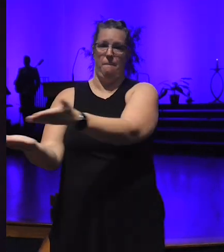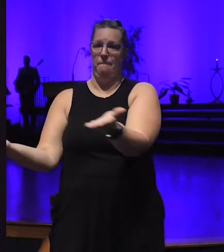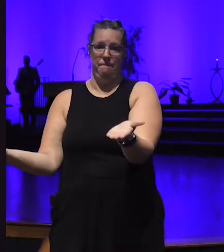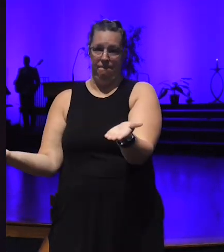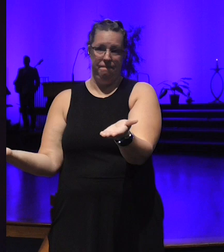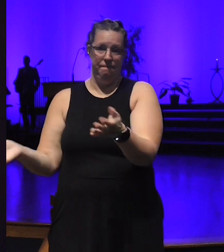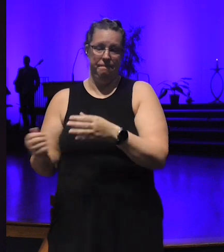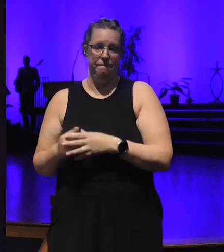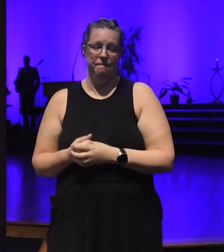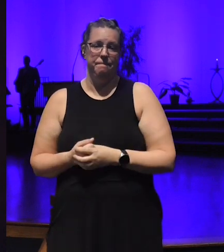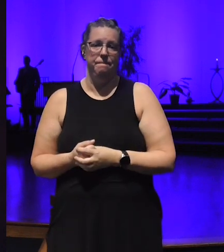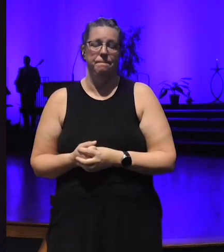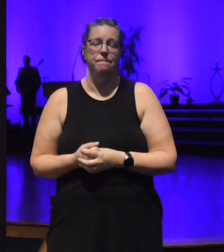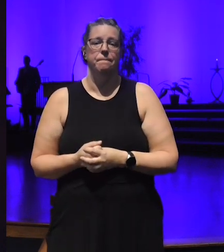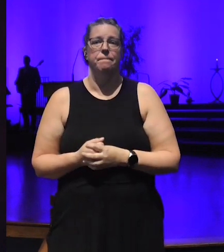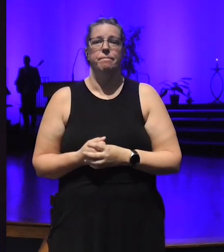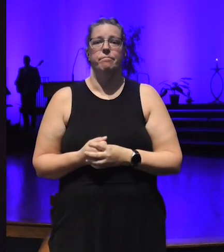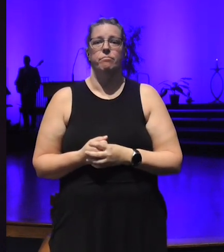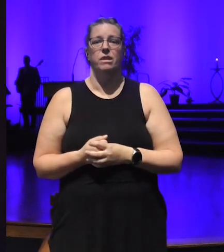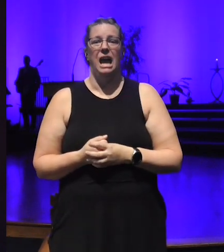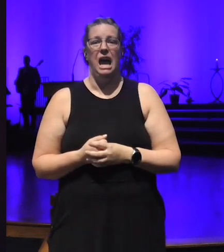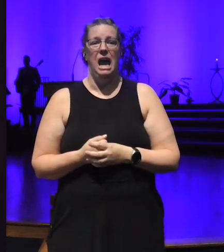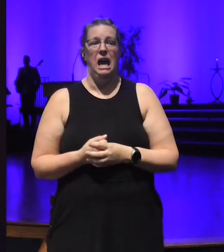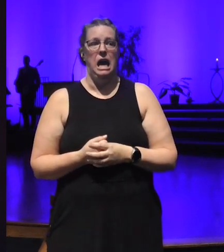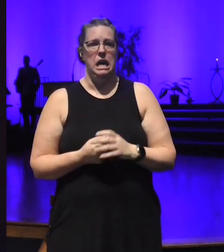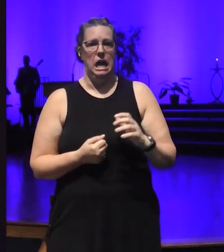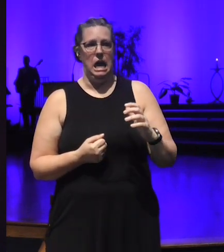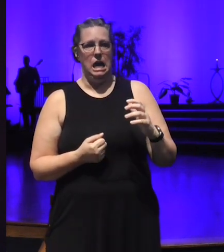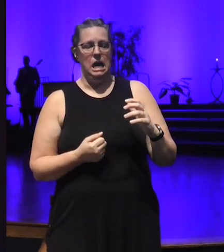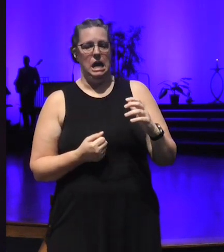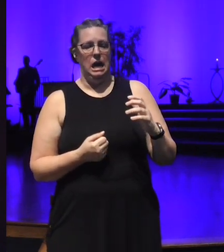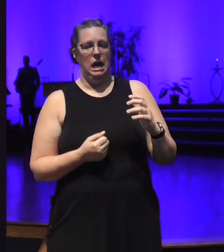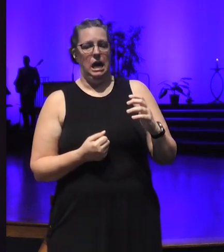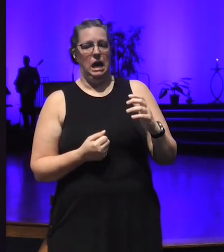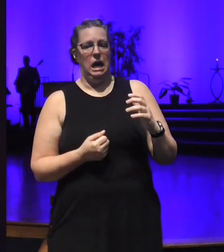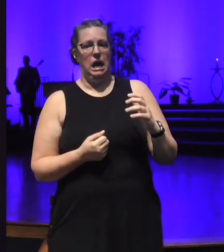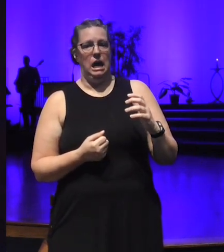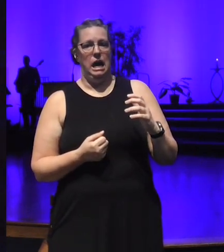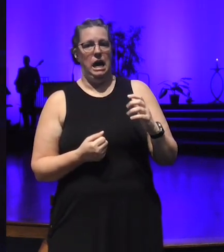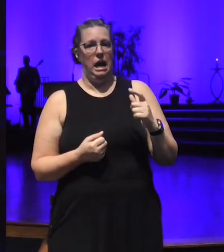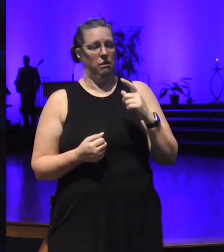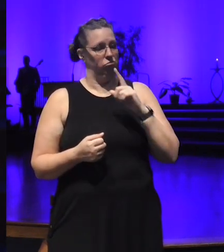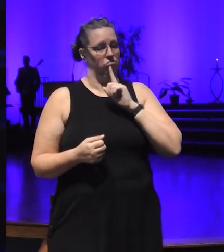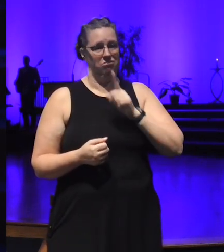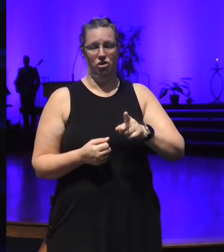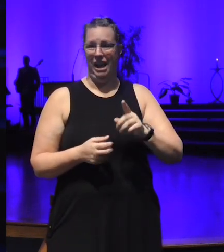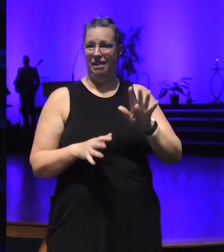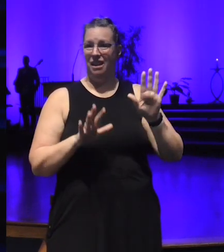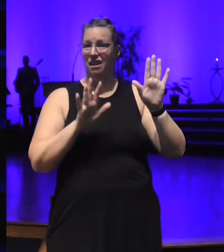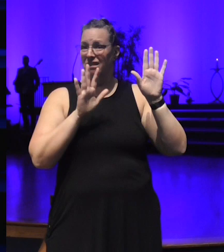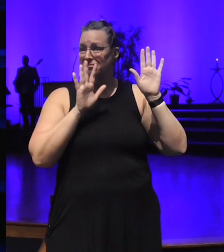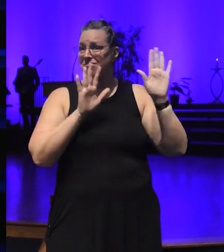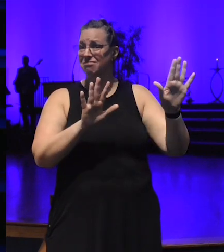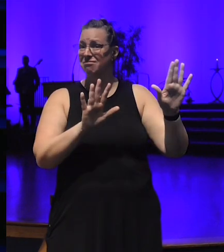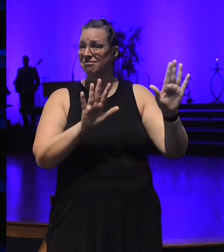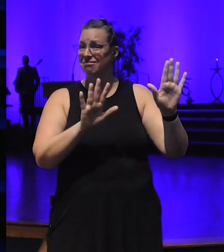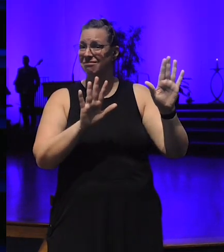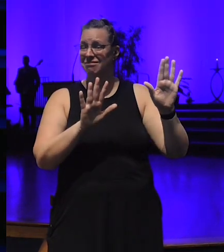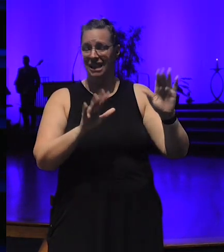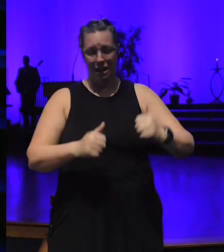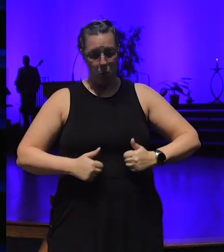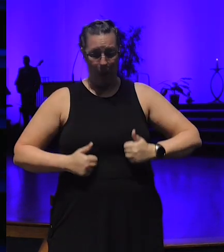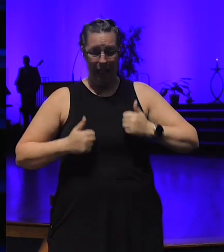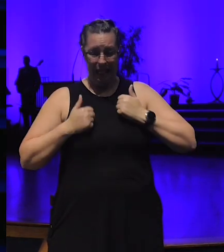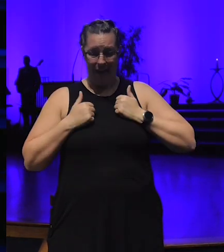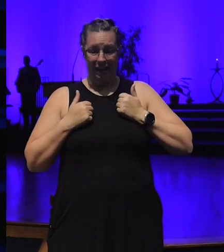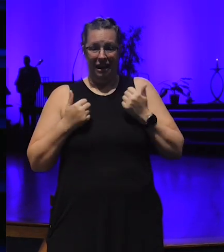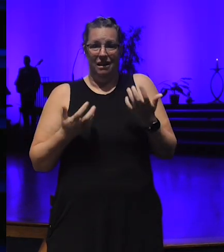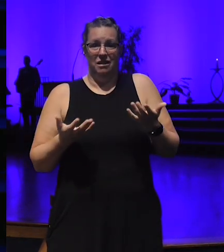us that reveals to us what a miracle it is to be living this life at this time and how precious